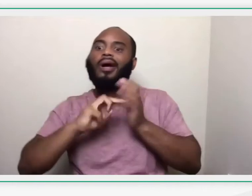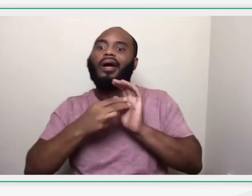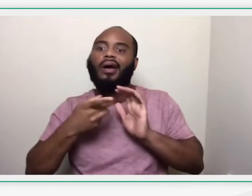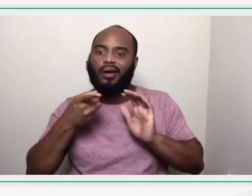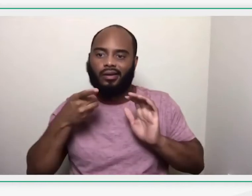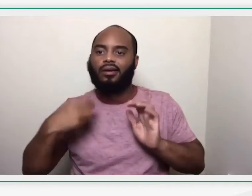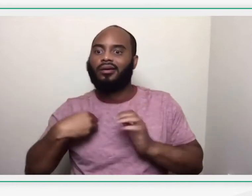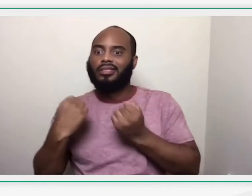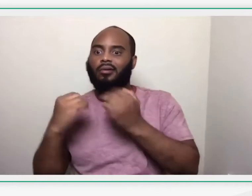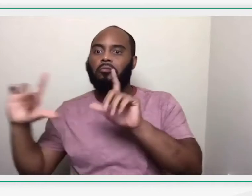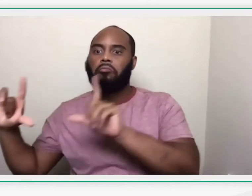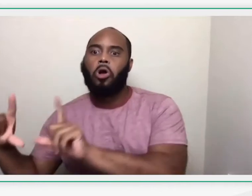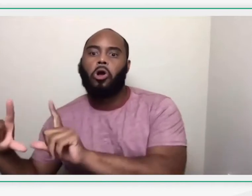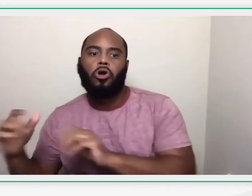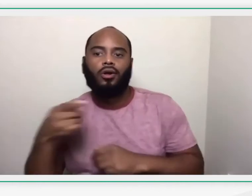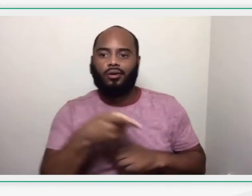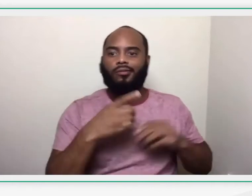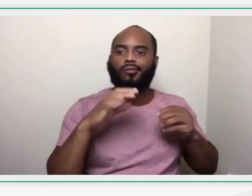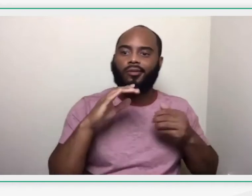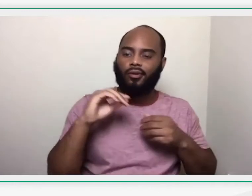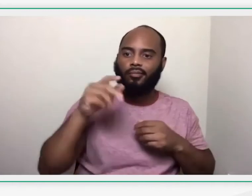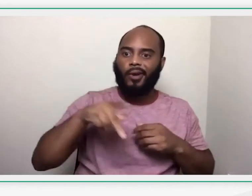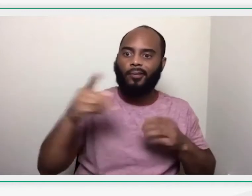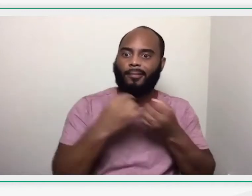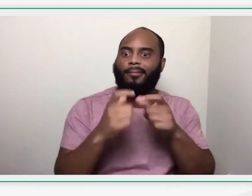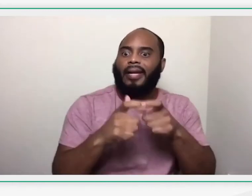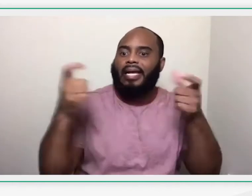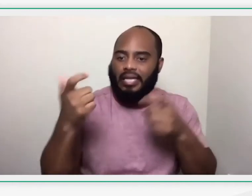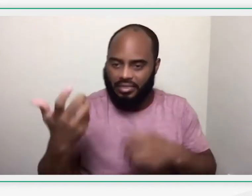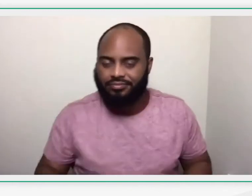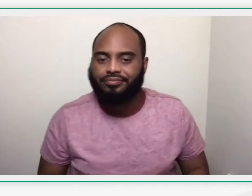slide the slider in the direction that makes the video smaller. However, that will reduce the size of the video window. Just keep that in mind.